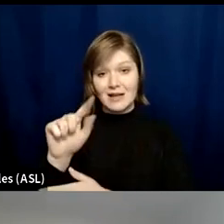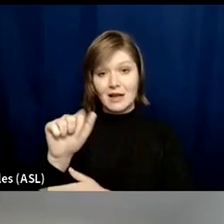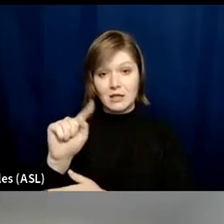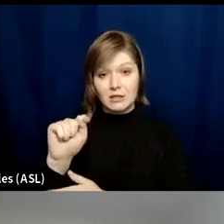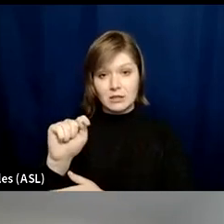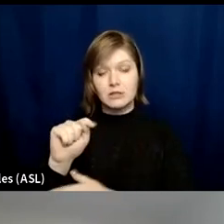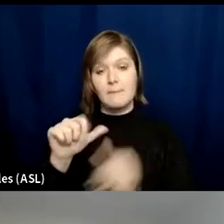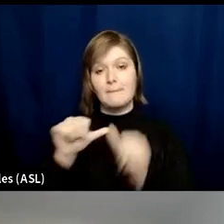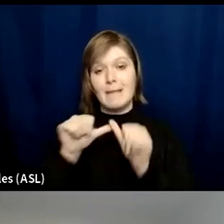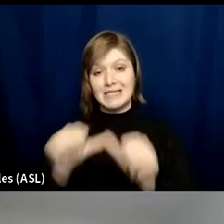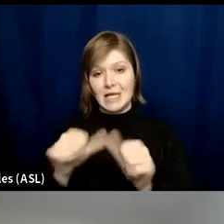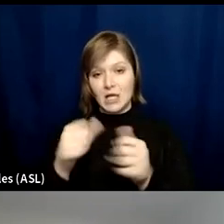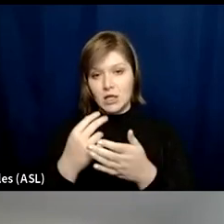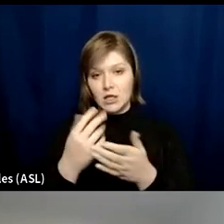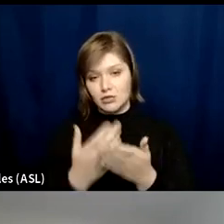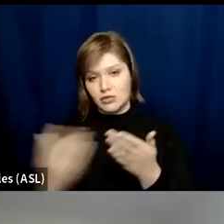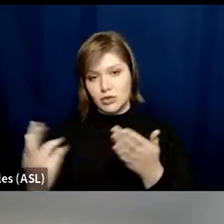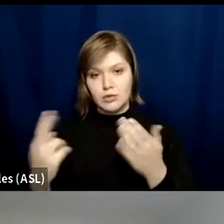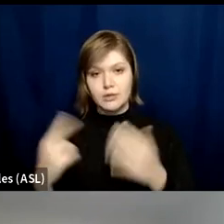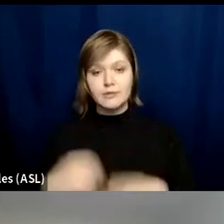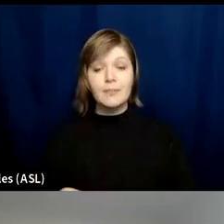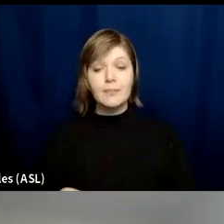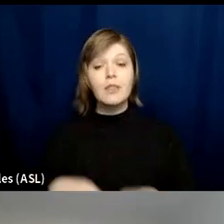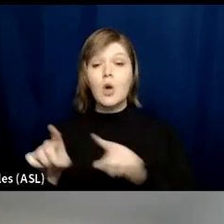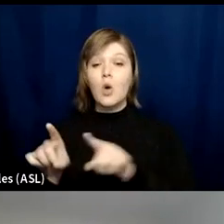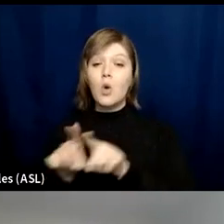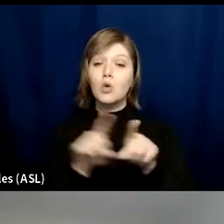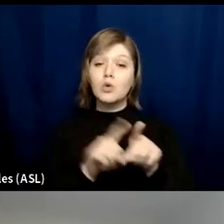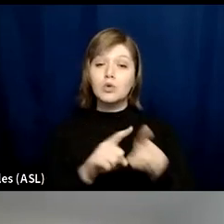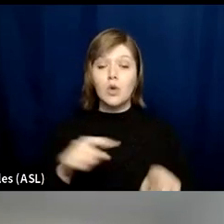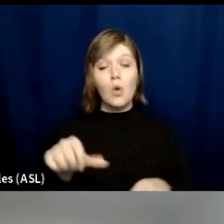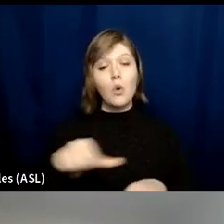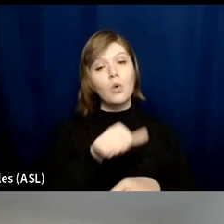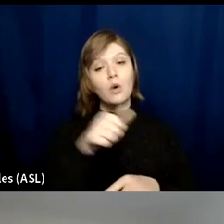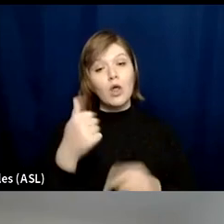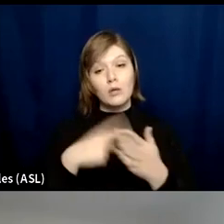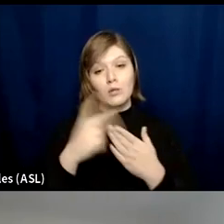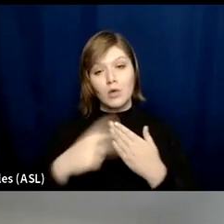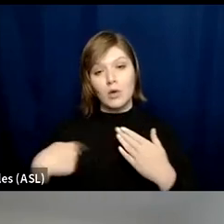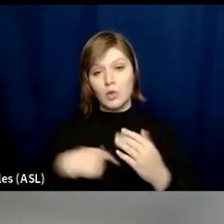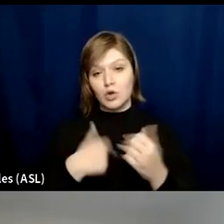A lot of networking, a lot of relationship building so that when you do need something it's already there.